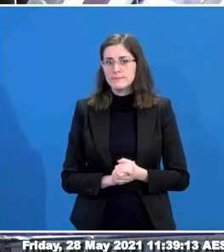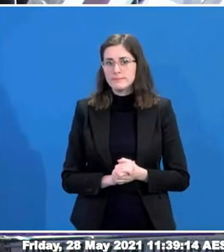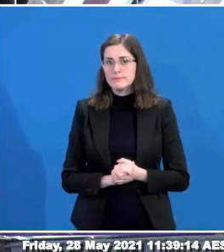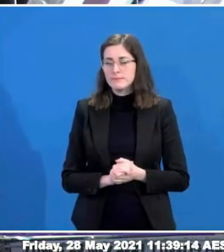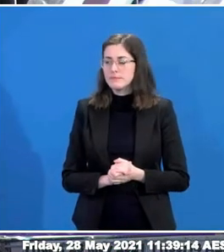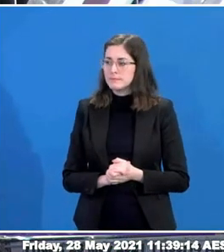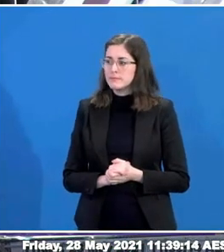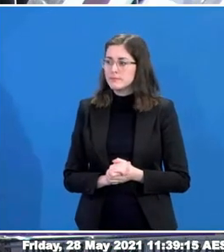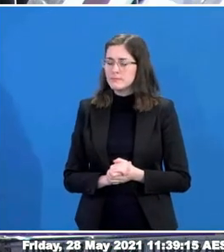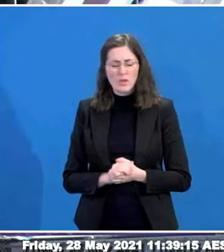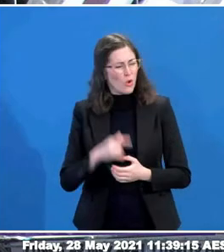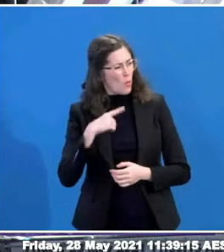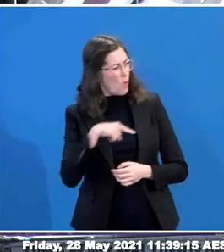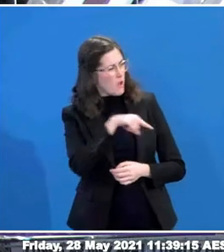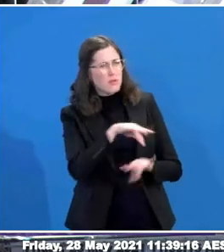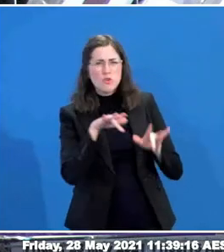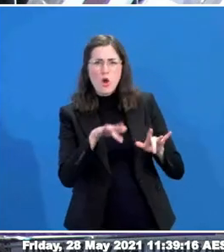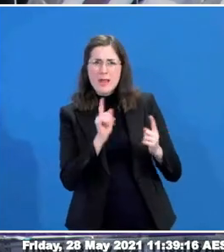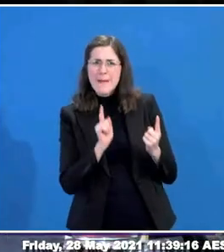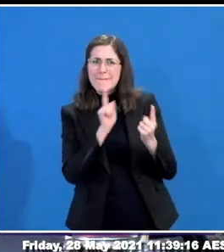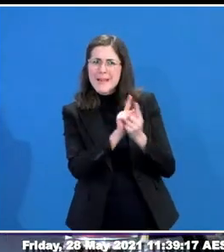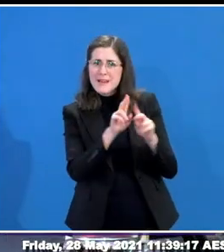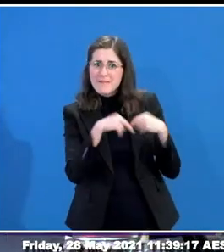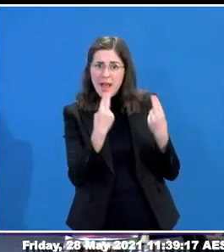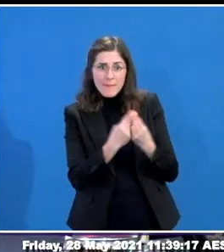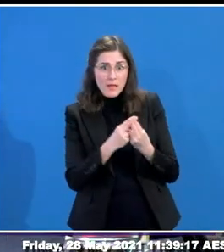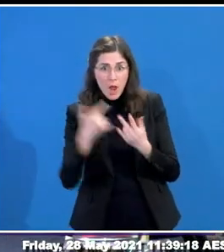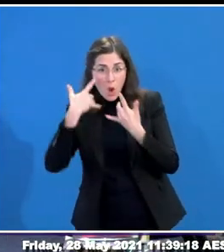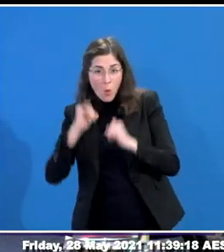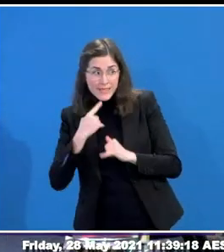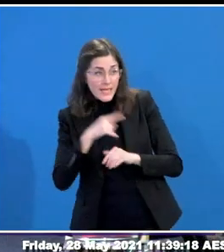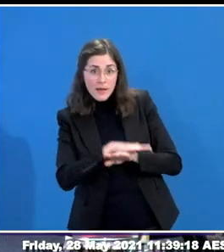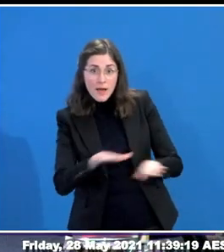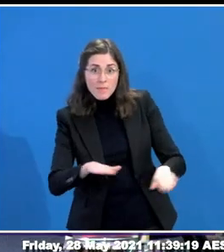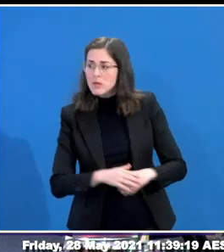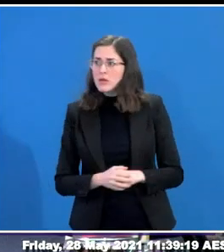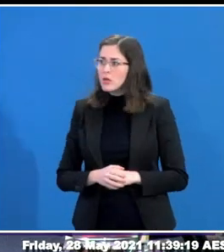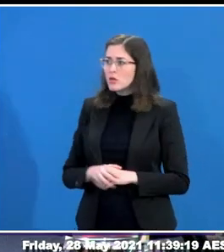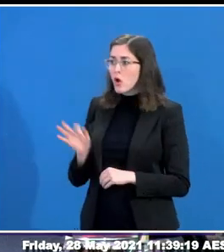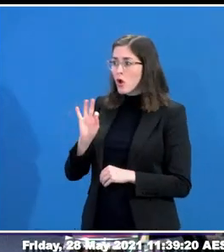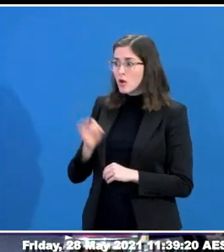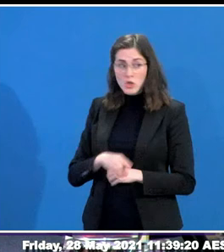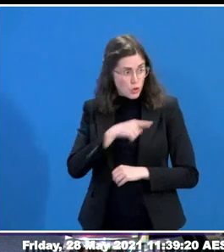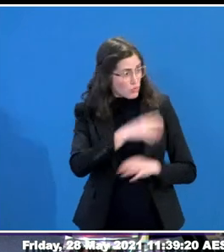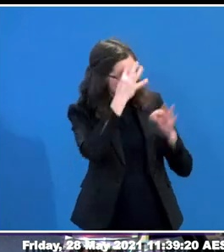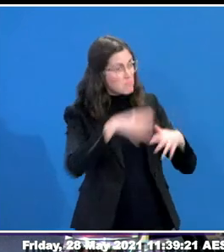Is the reason you haven't met with the families on legal advice? No, not at all. You've chosen not to do so? Not at all.